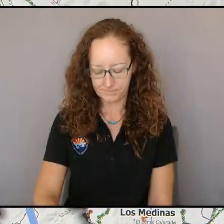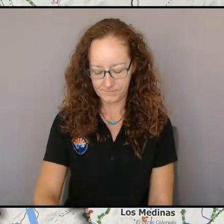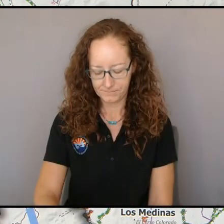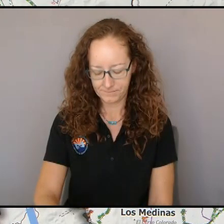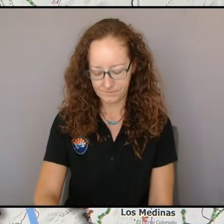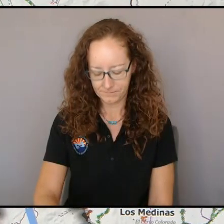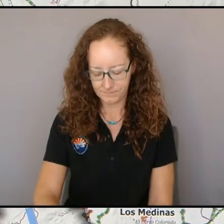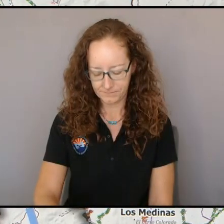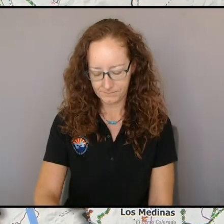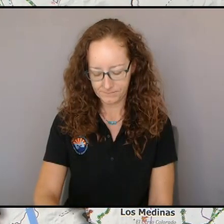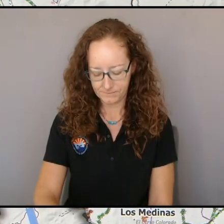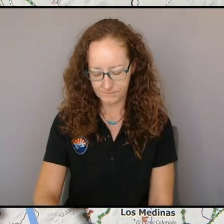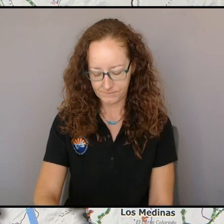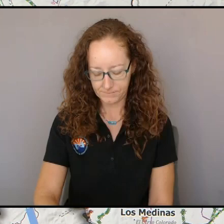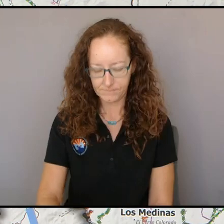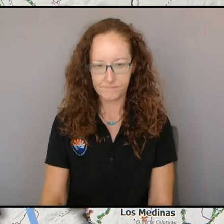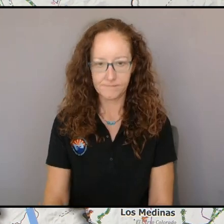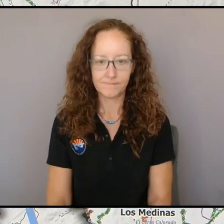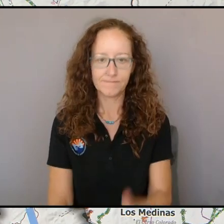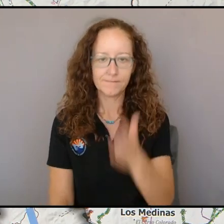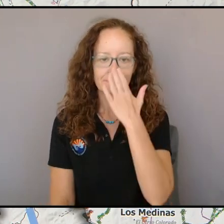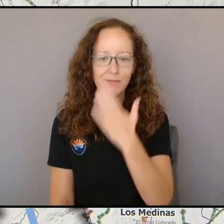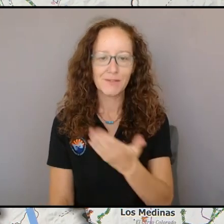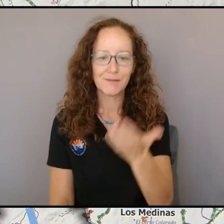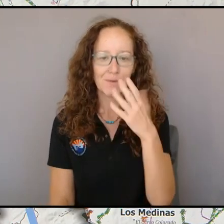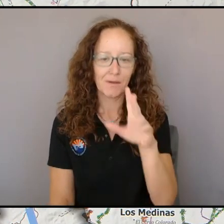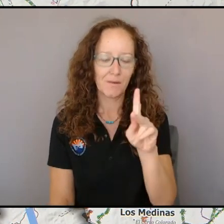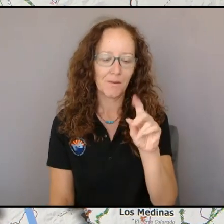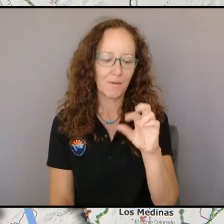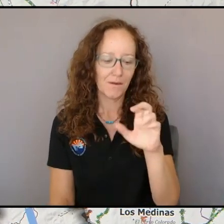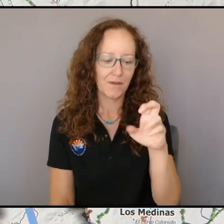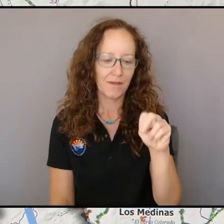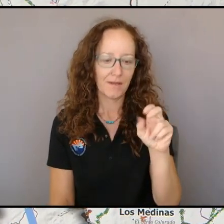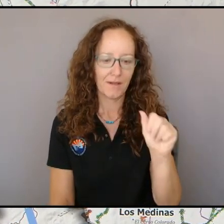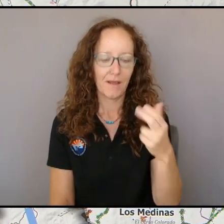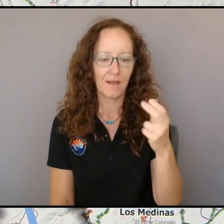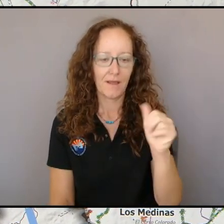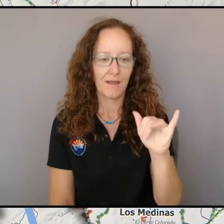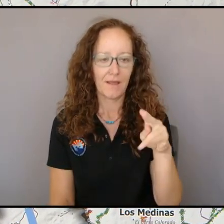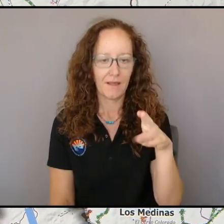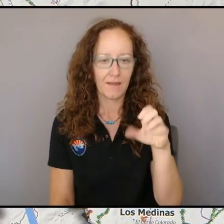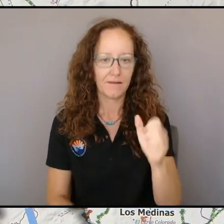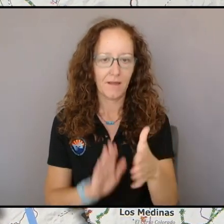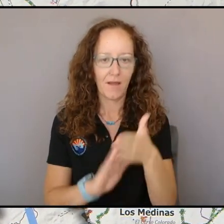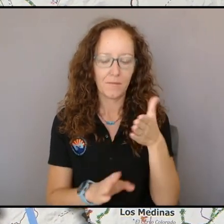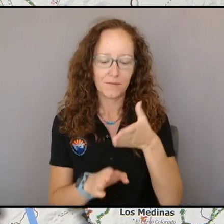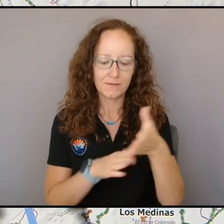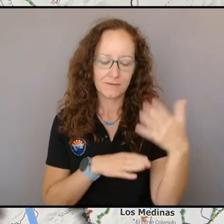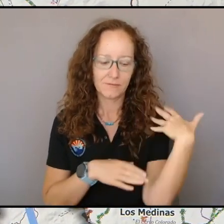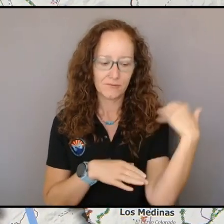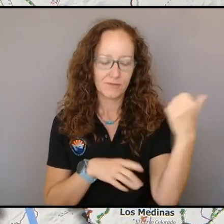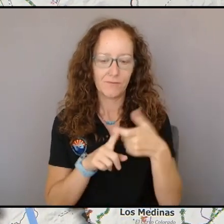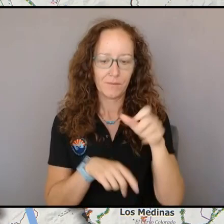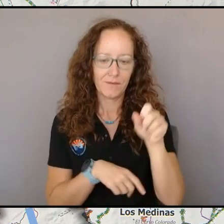Good morning, Koreena Haynes, Operations Section Chief with Southwest Incident Management Team 3 with your update on